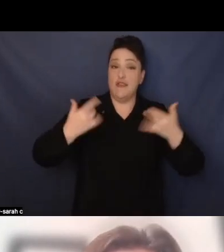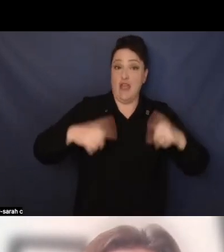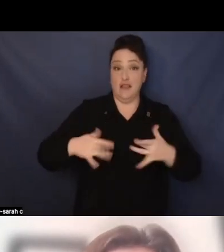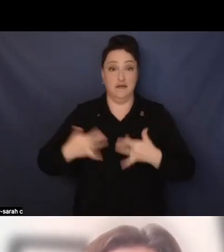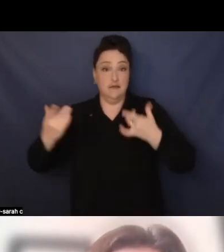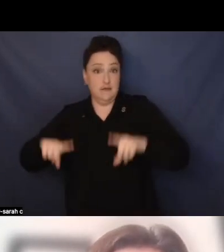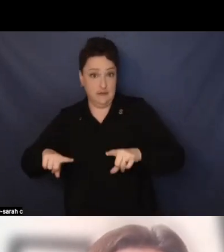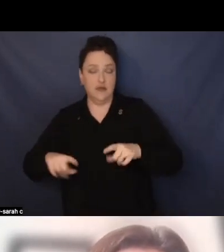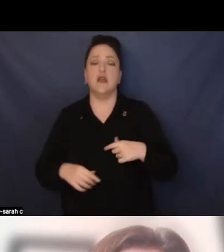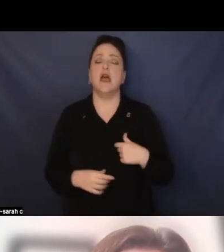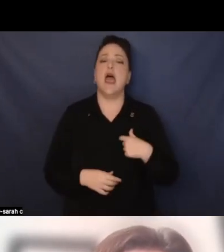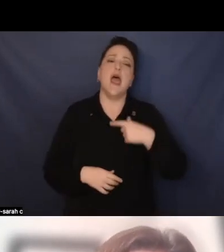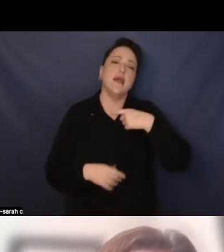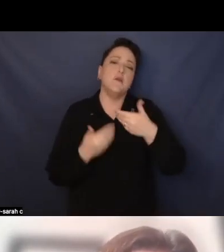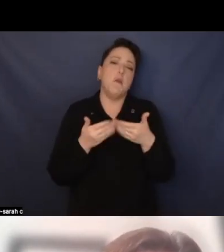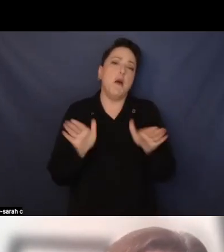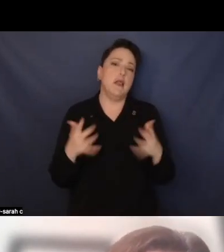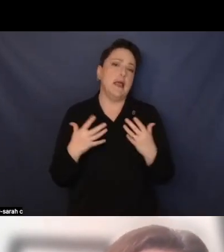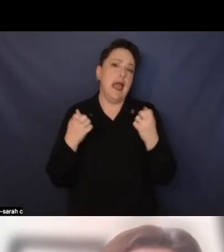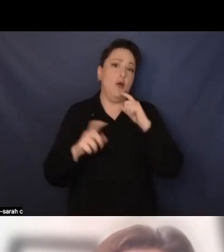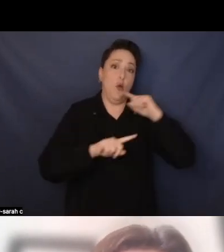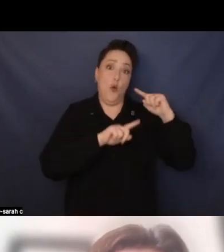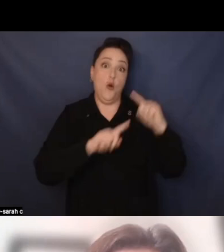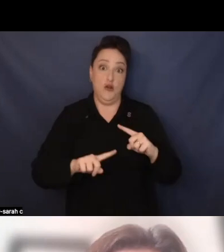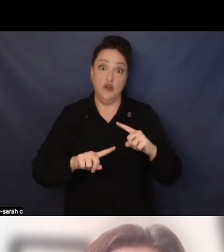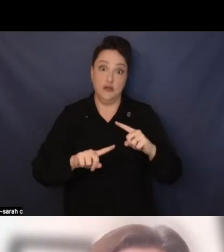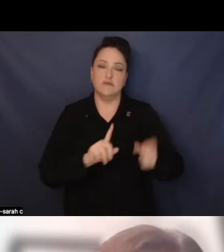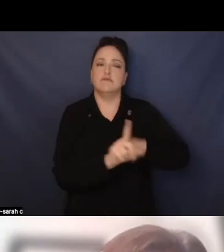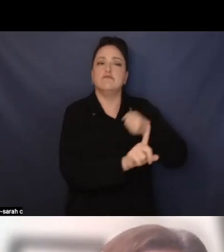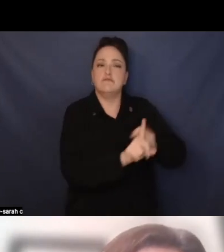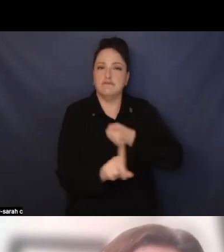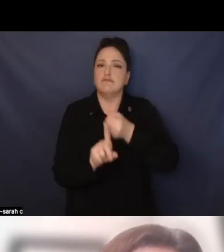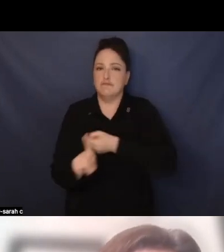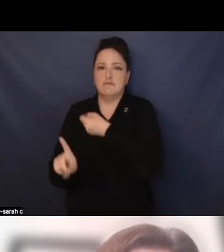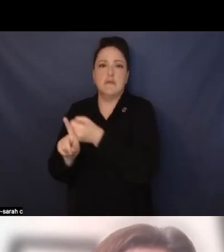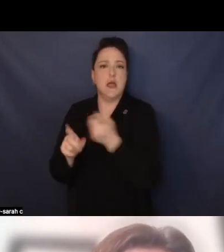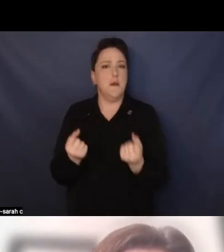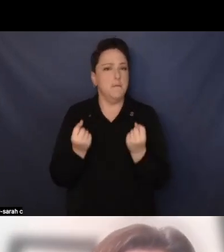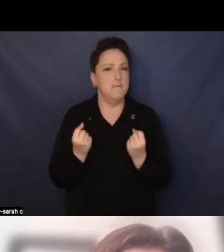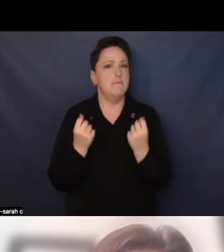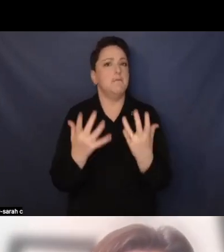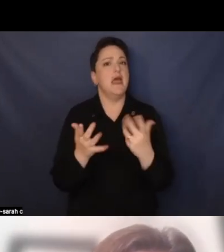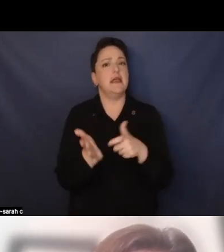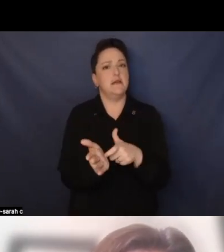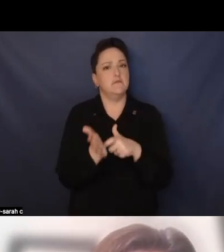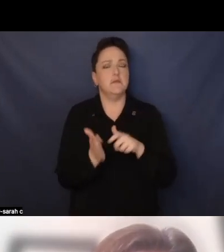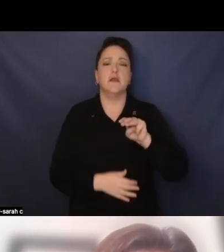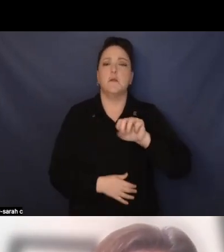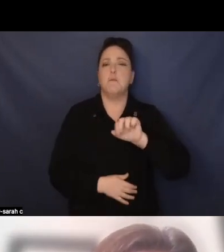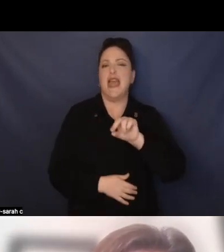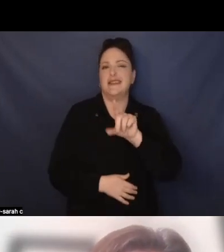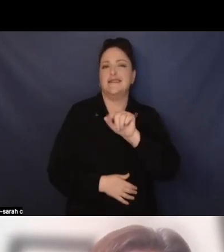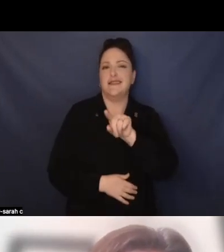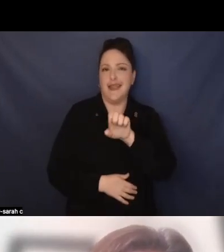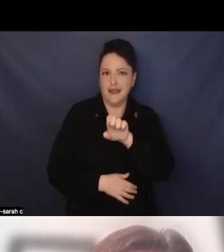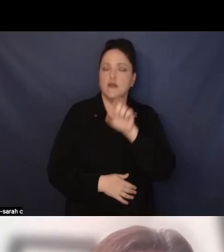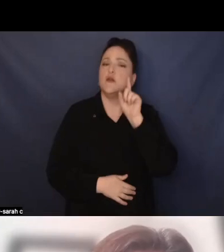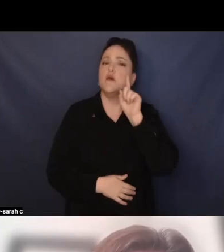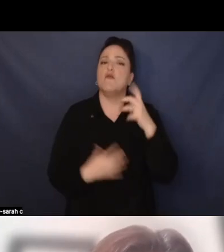them really dictated a lot of the mandates that existed in healthcare facilities statewide. So the